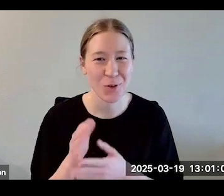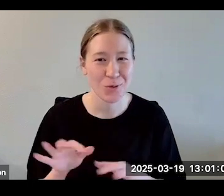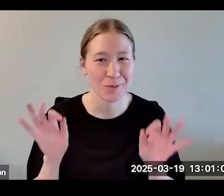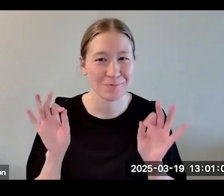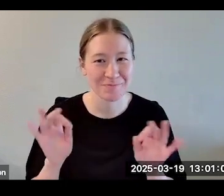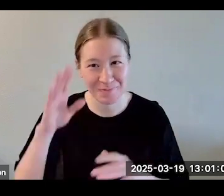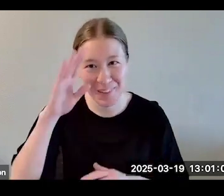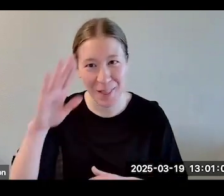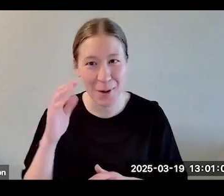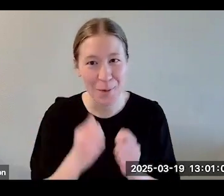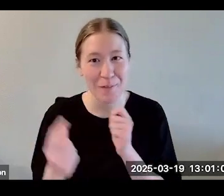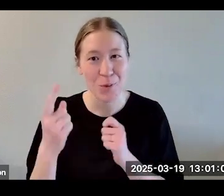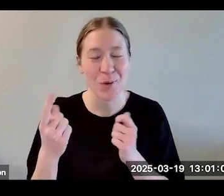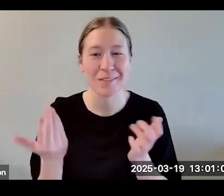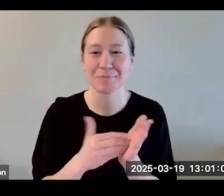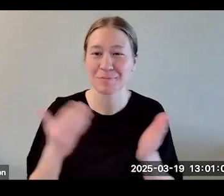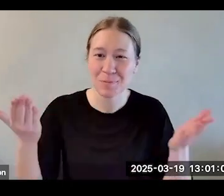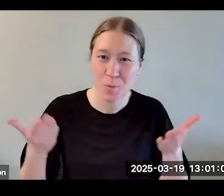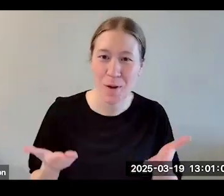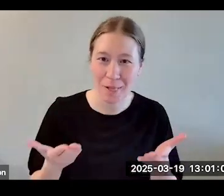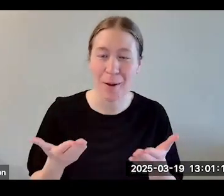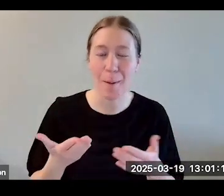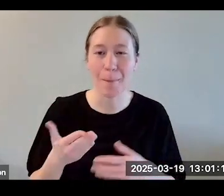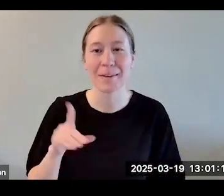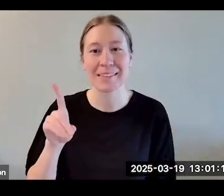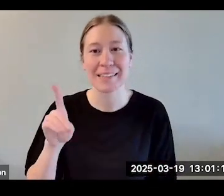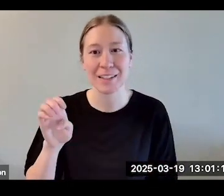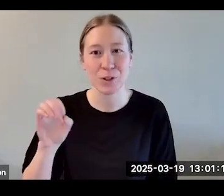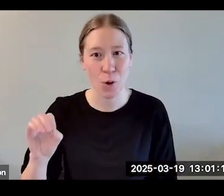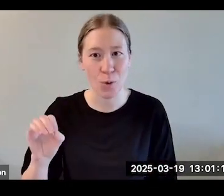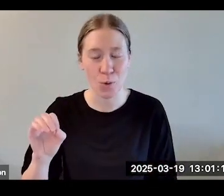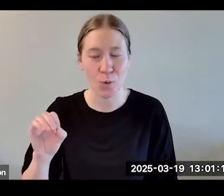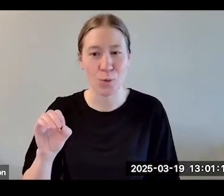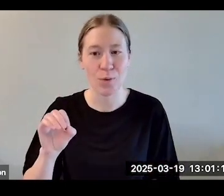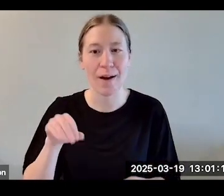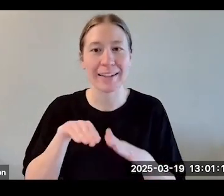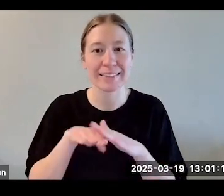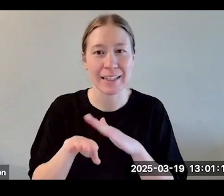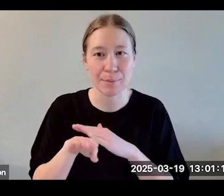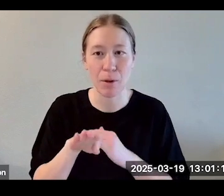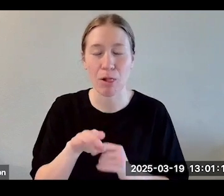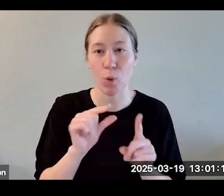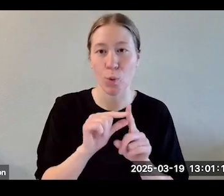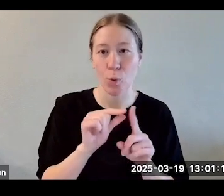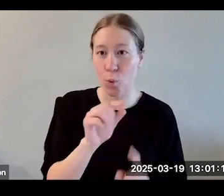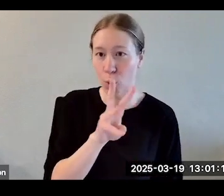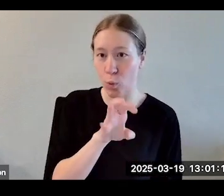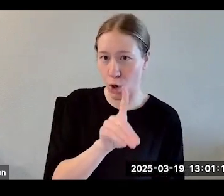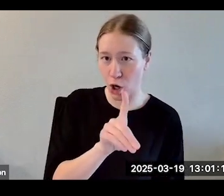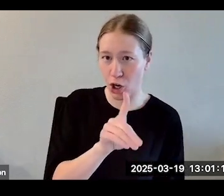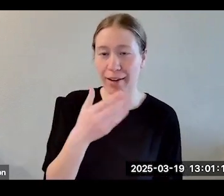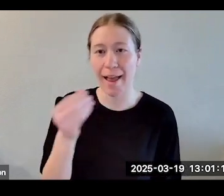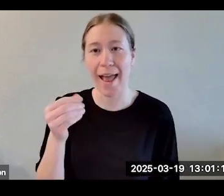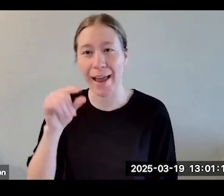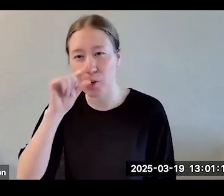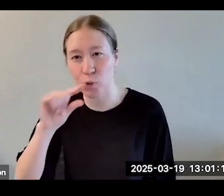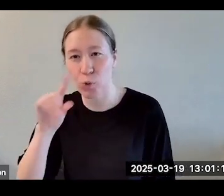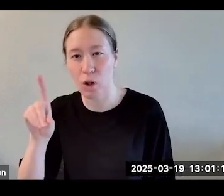Hello, everyone, and welcome to the Disability Equity Office's Accessible Word and Google Docs demonstration.